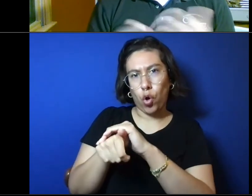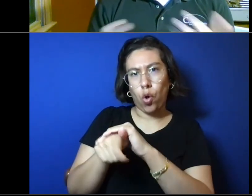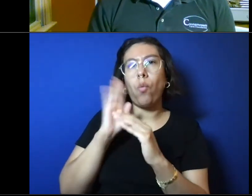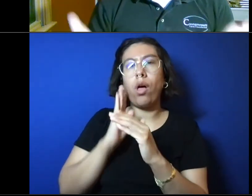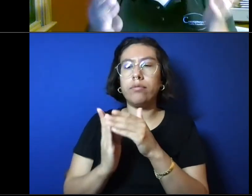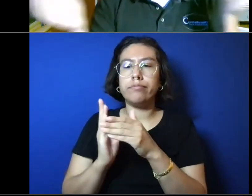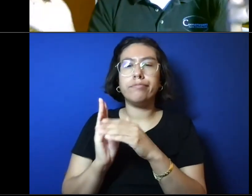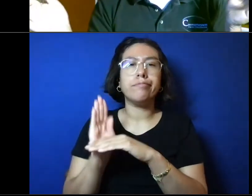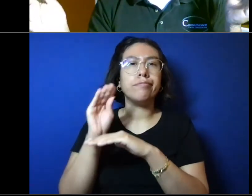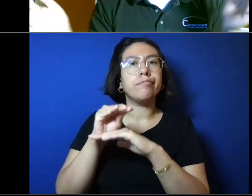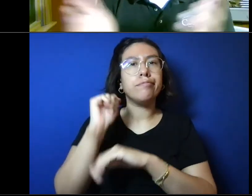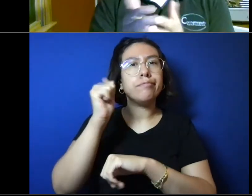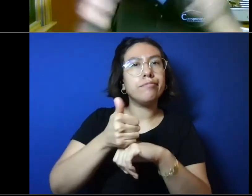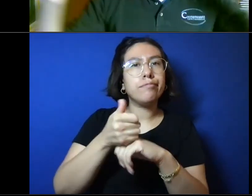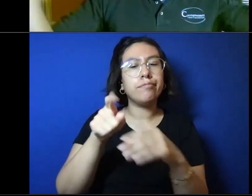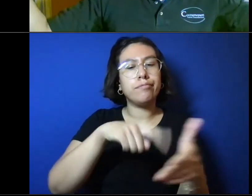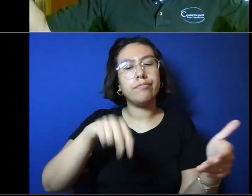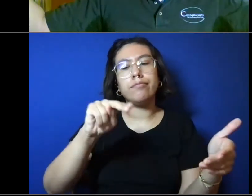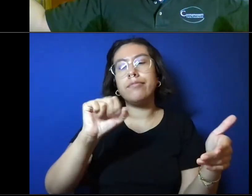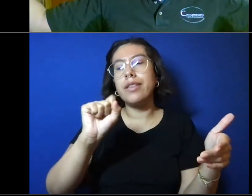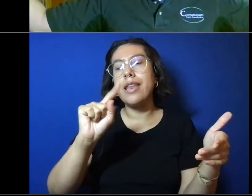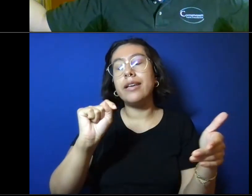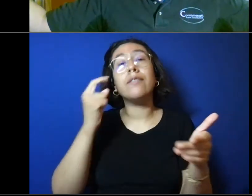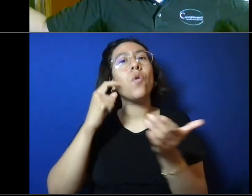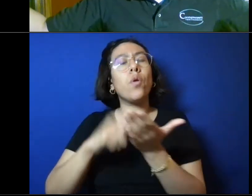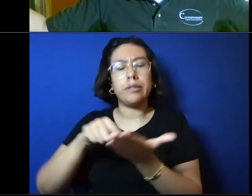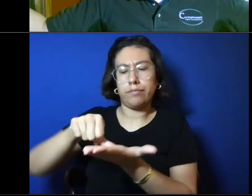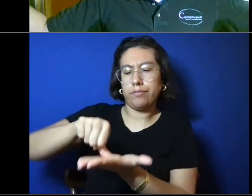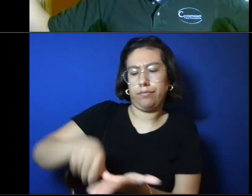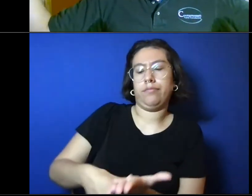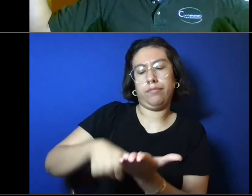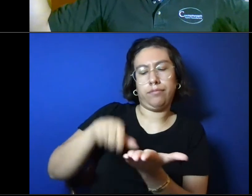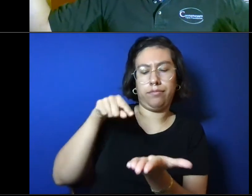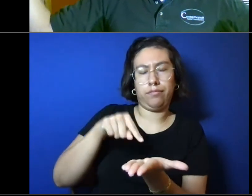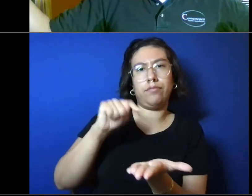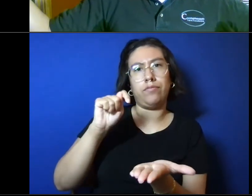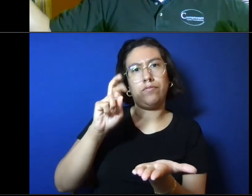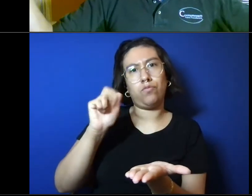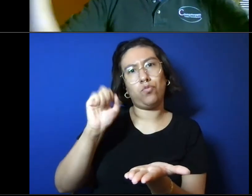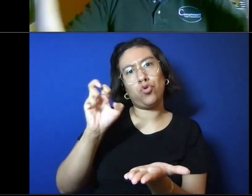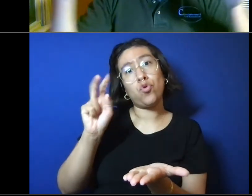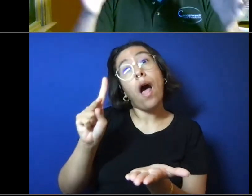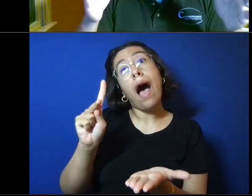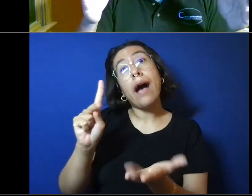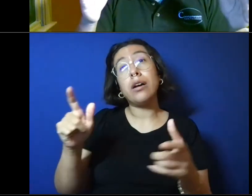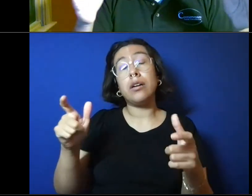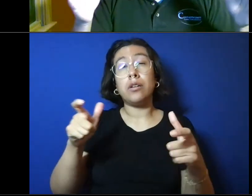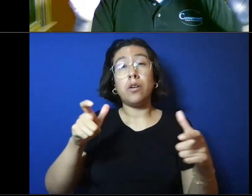The other thing is the size of the track. If it's a really, really wide track, then it's likely a leatherback. If it's a narrower track,